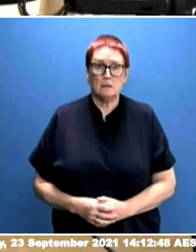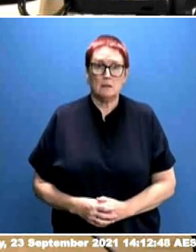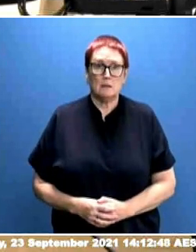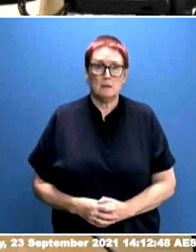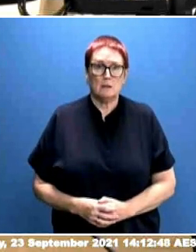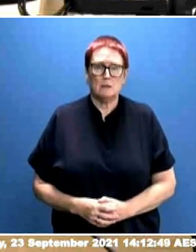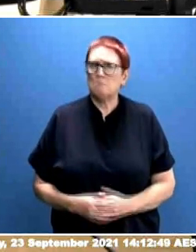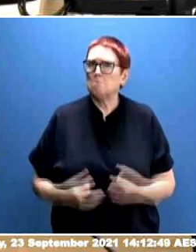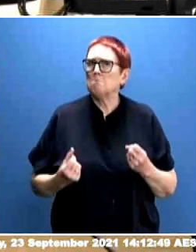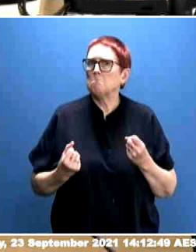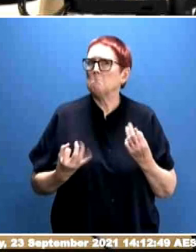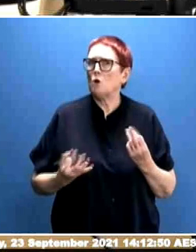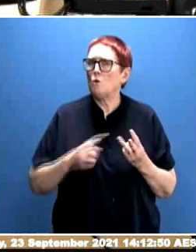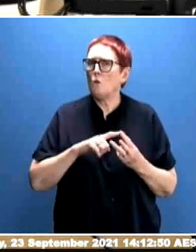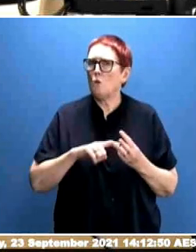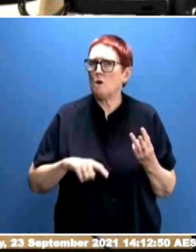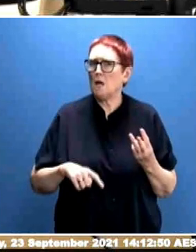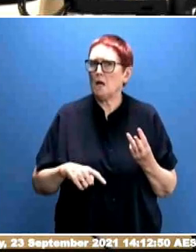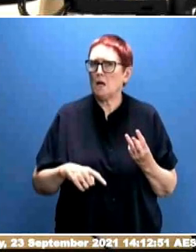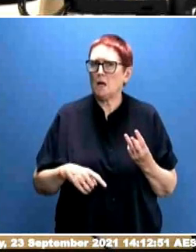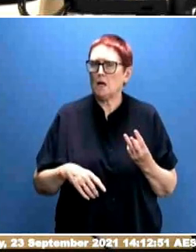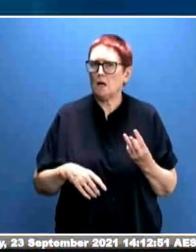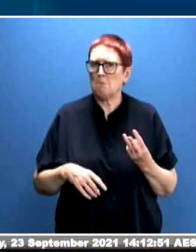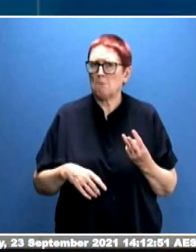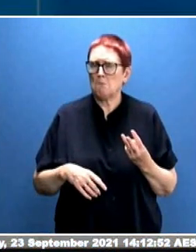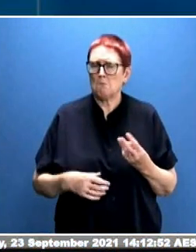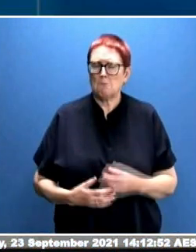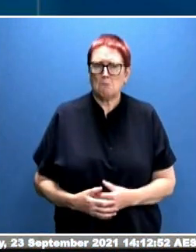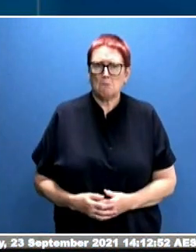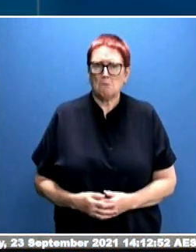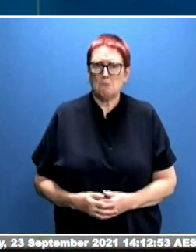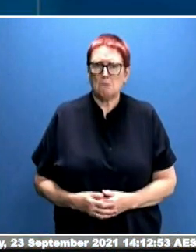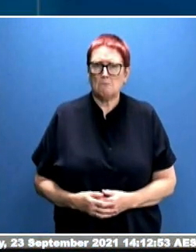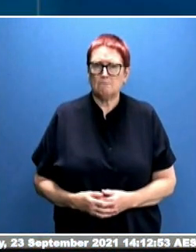None of the children have a diagnosed disability or an